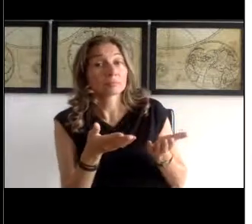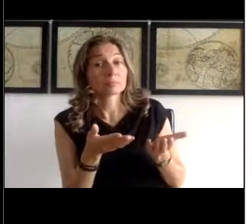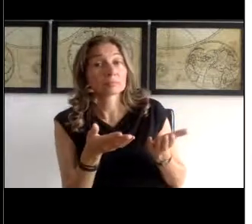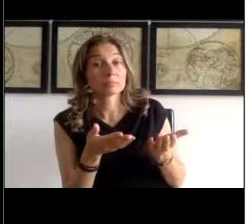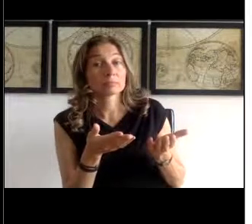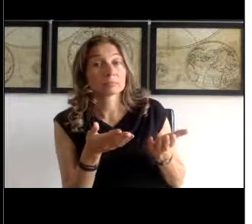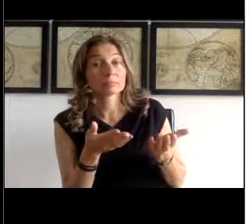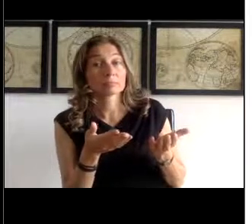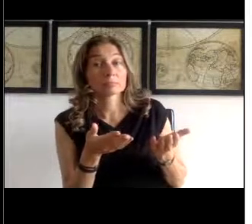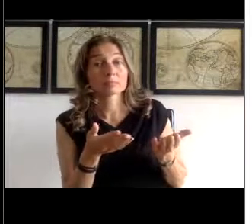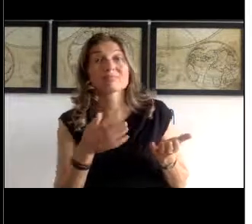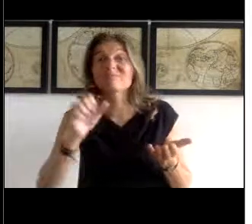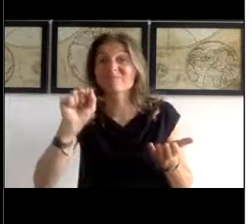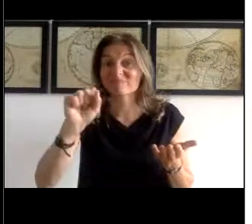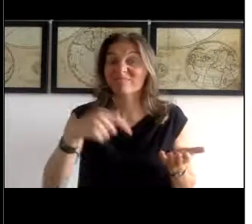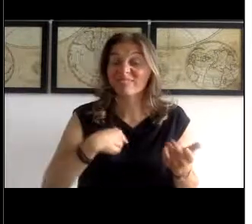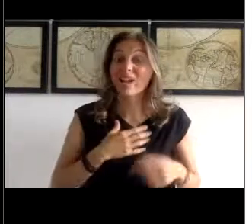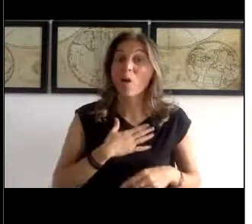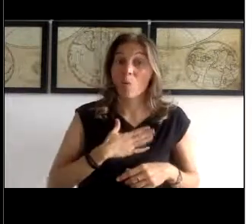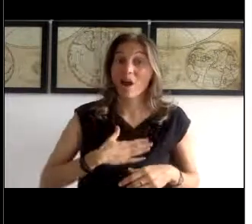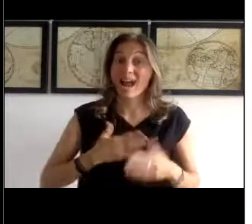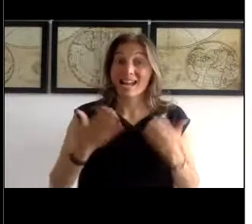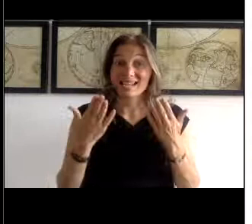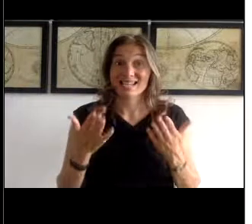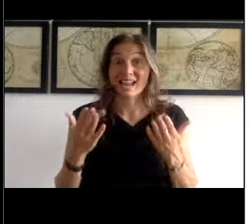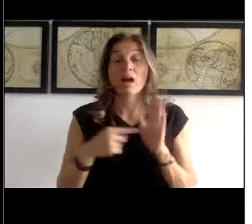Thank you so much, Dominique.